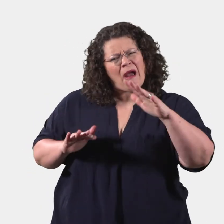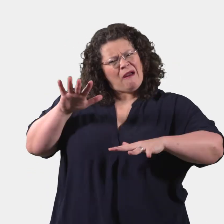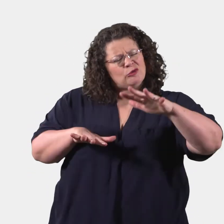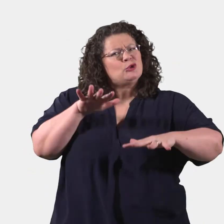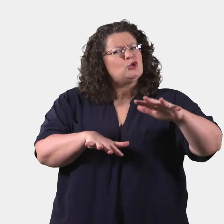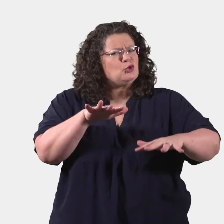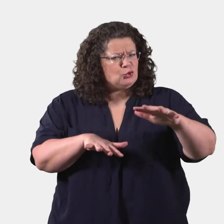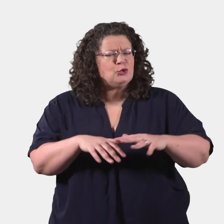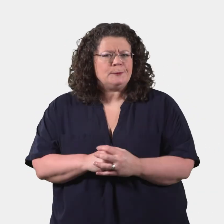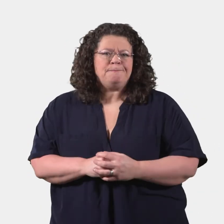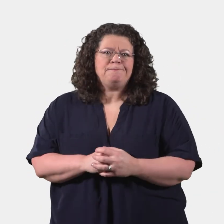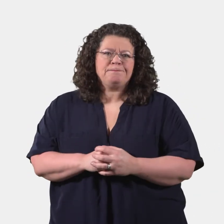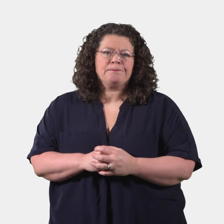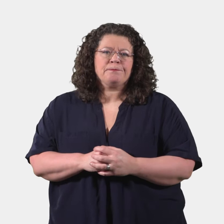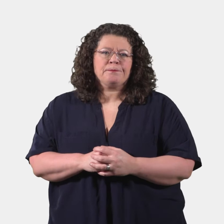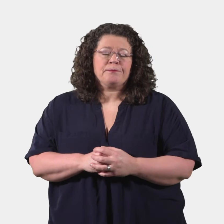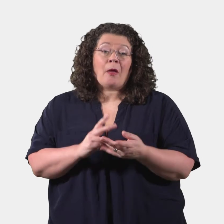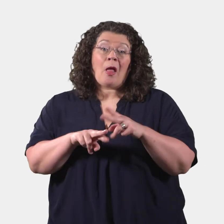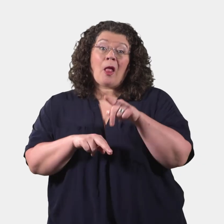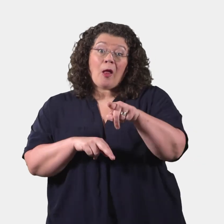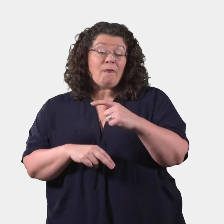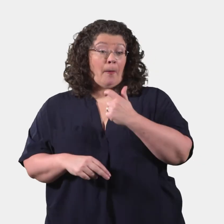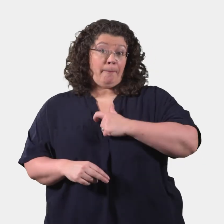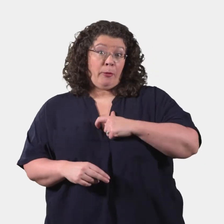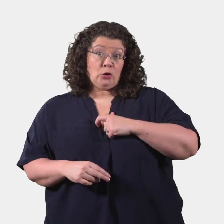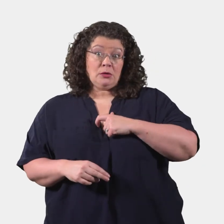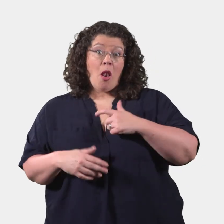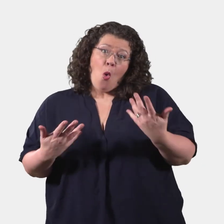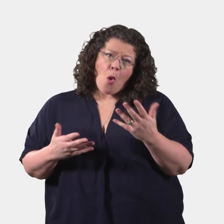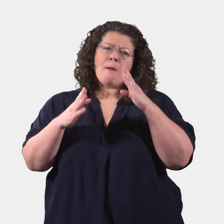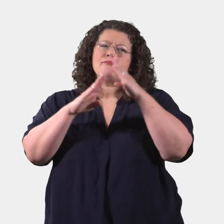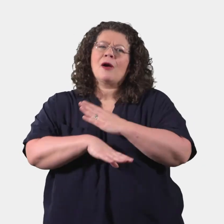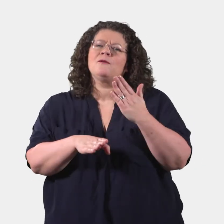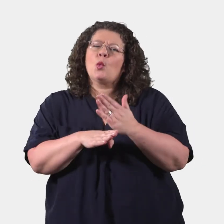If you're paid from a personal or private work pension, you can still get Carer's Allowance.